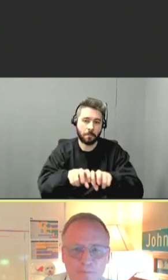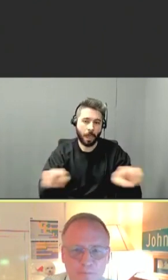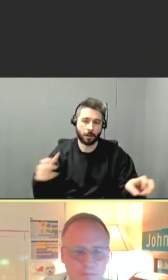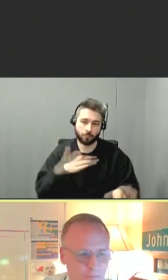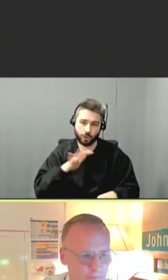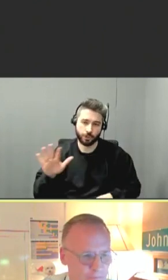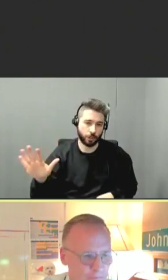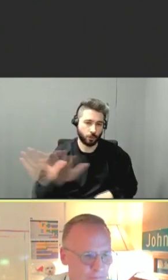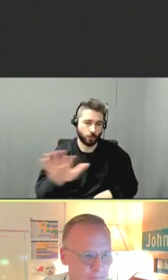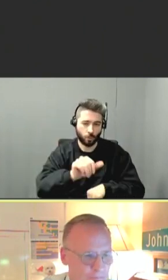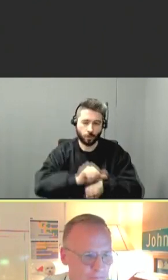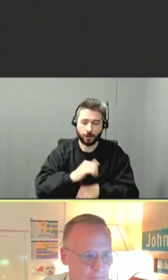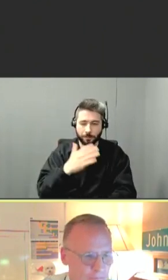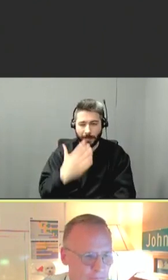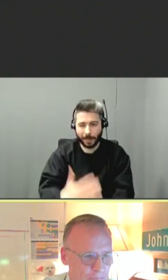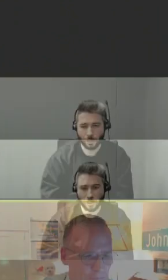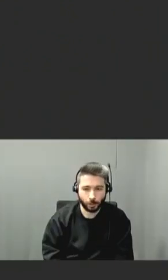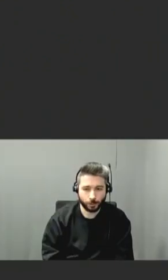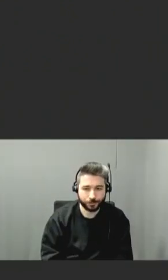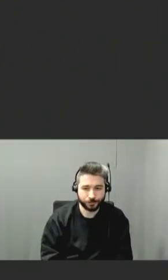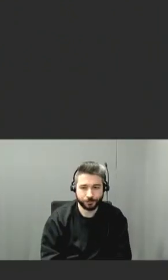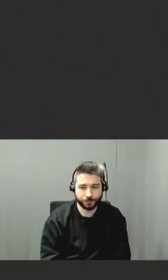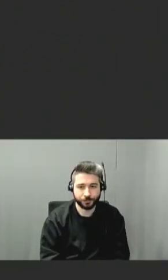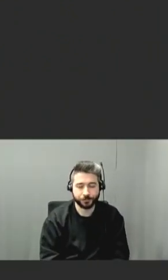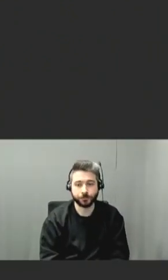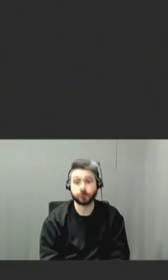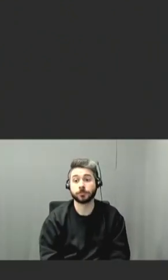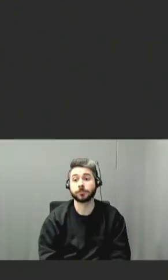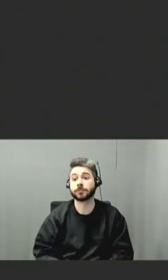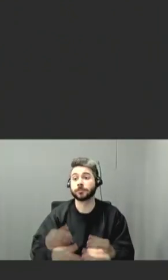Robert Hopkins: Any final questions or comments?